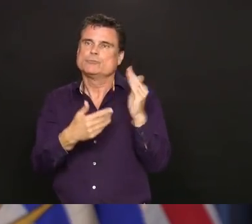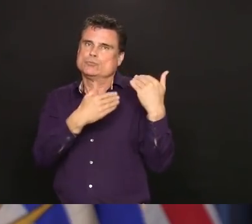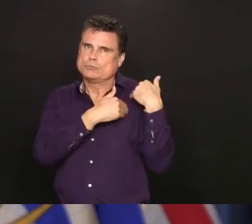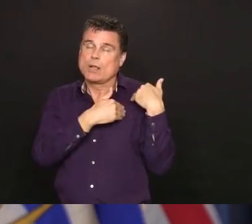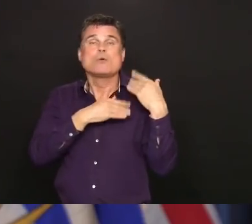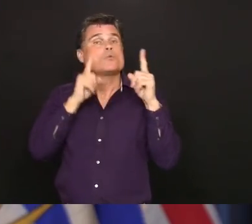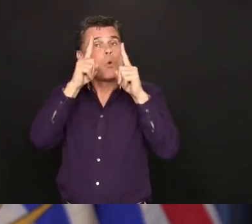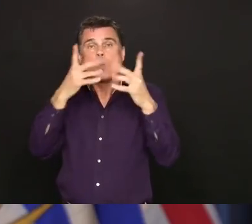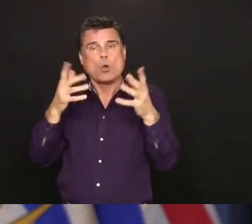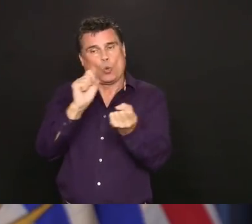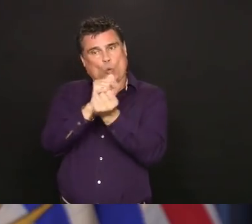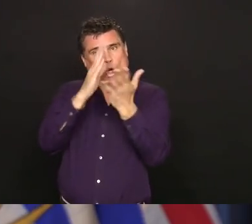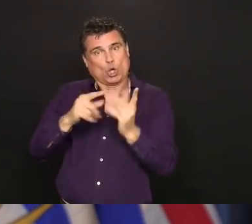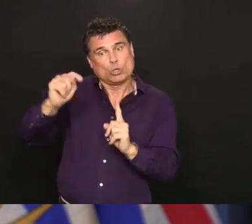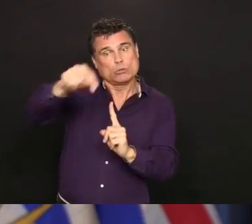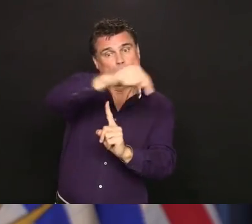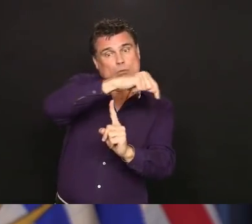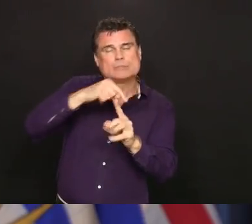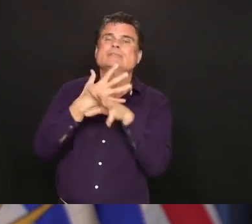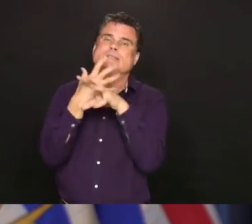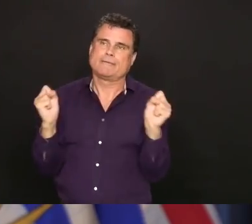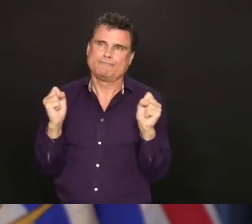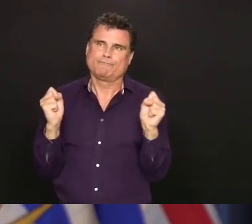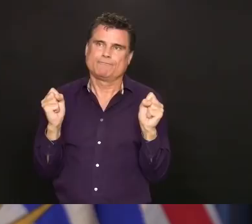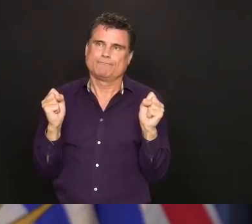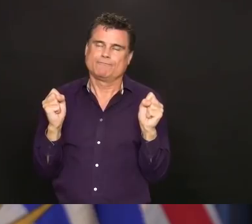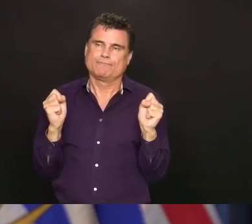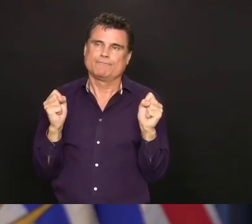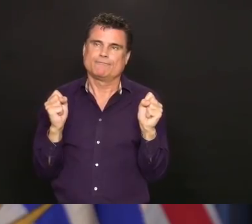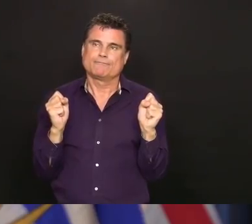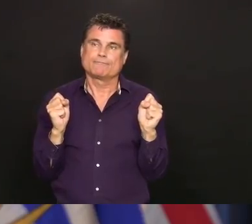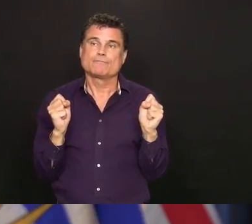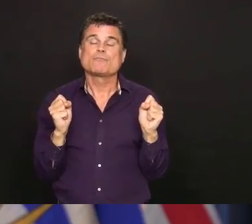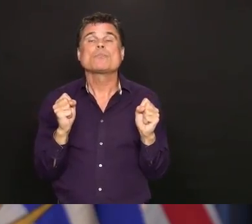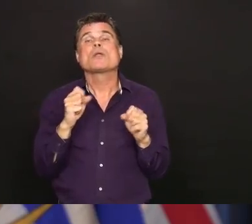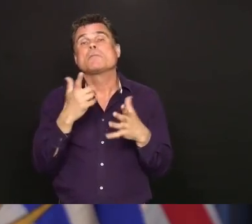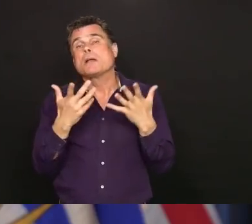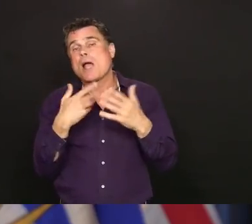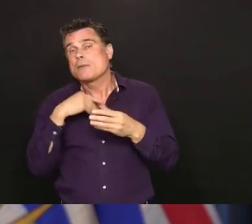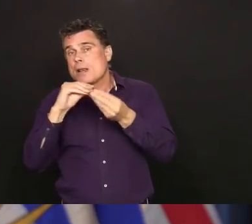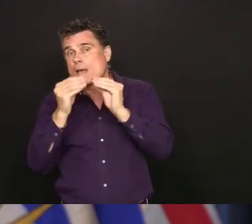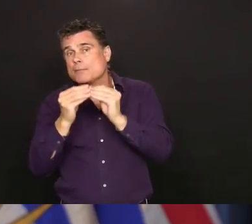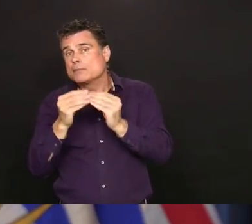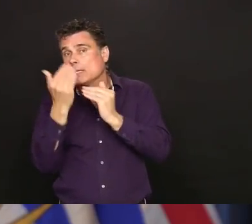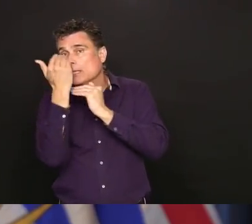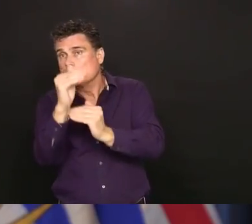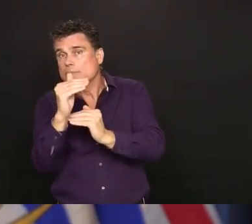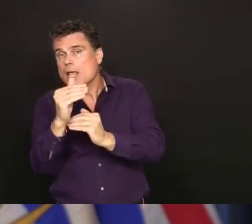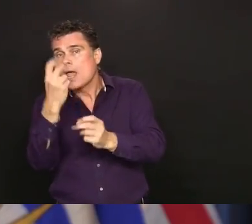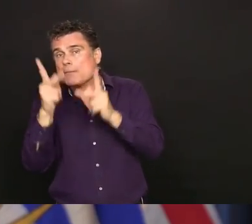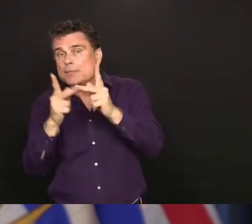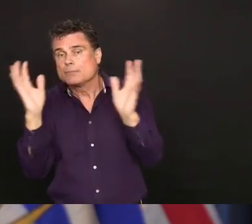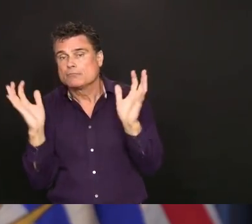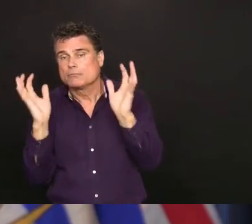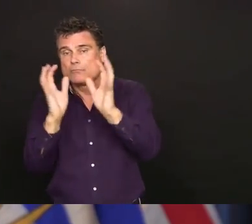numbers of people that can be in an area at one time, around the physical distancing, around the hand hygiene,